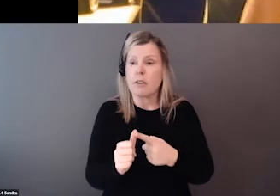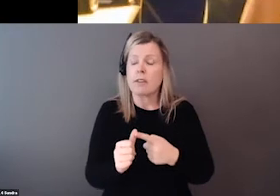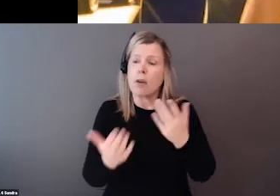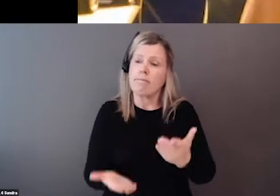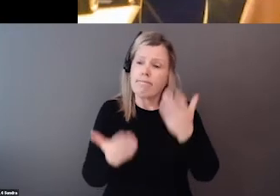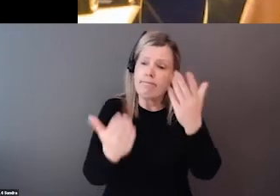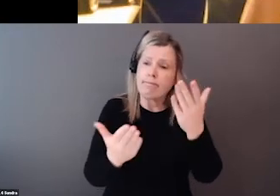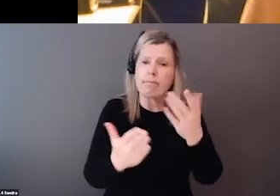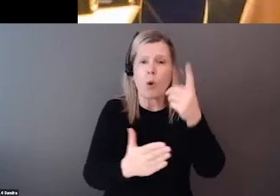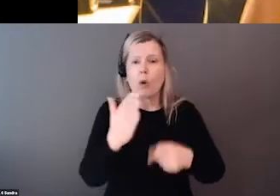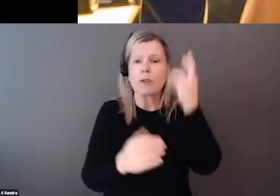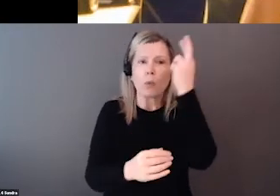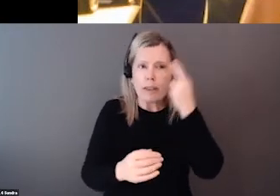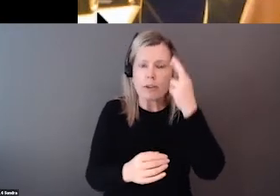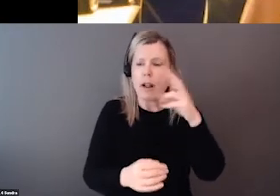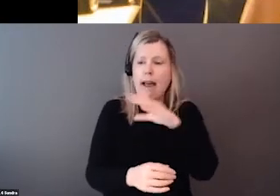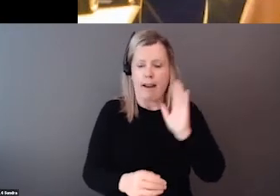to conduct over the next two and a half years.